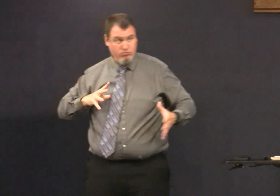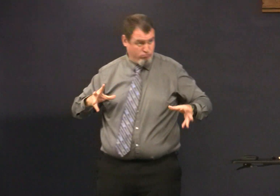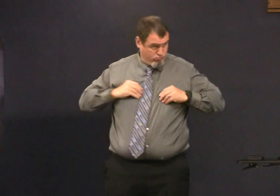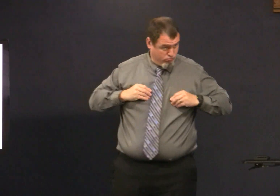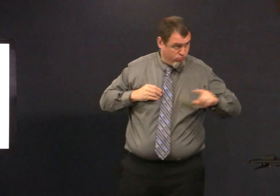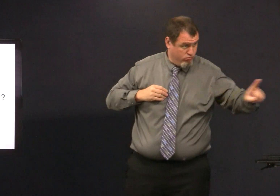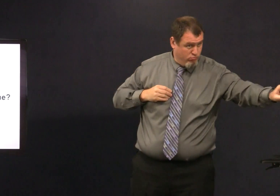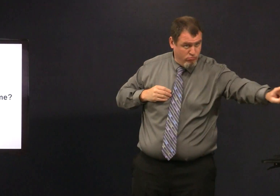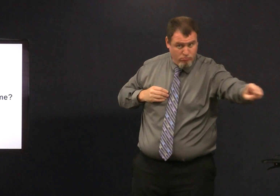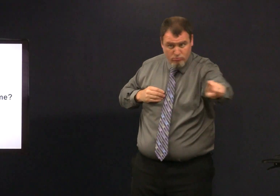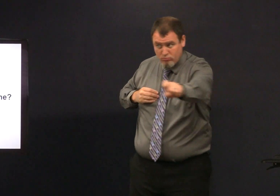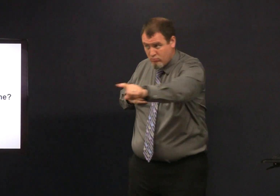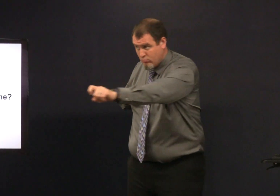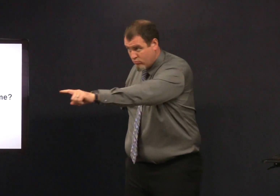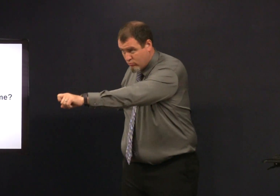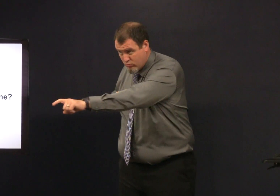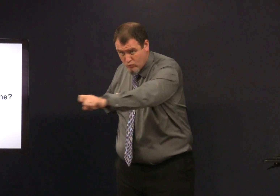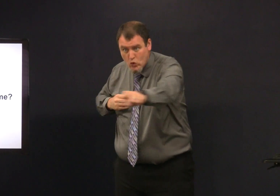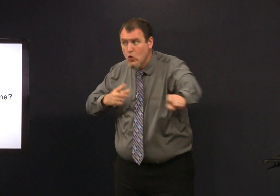that means two wheels two meals a week is that good enough